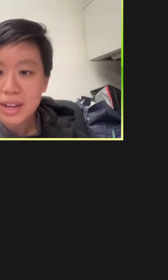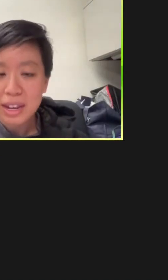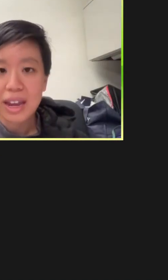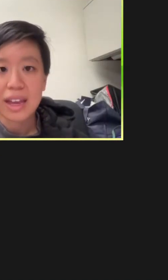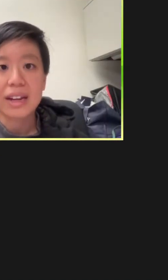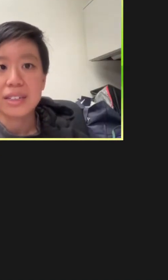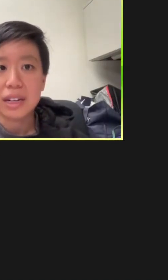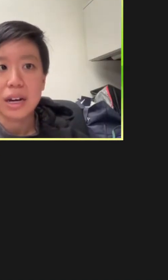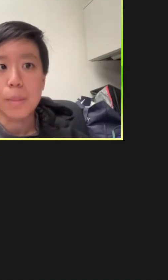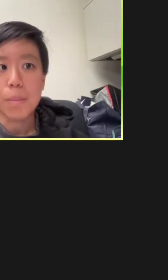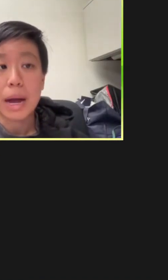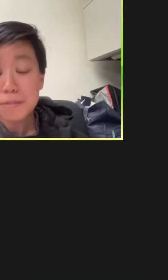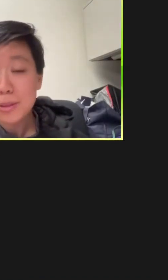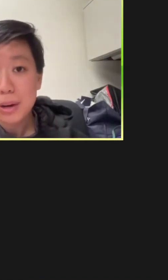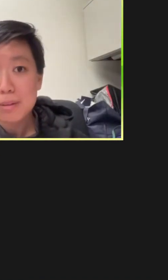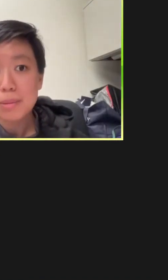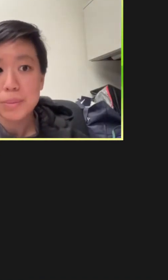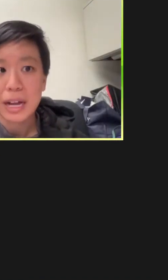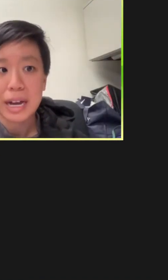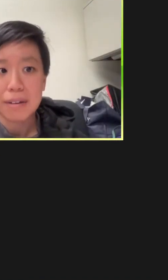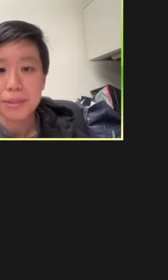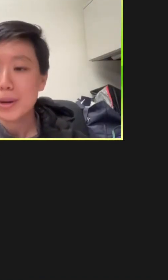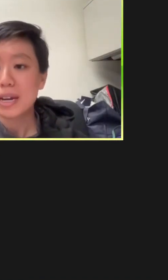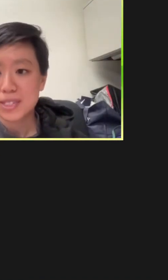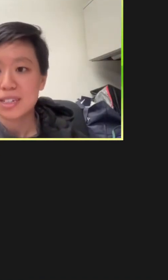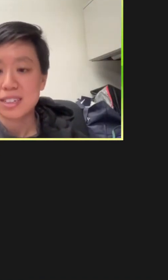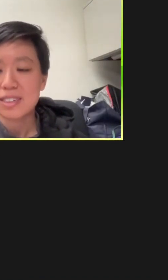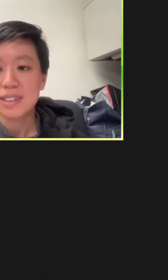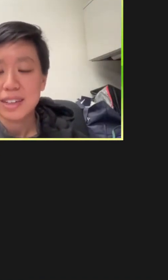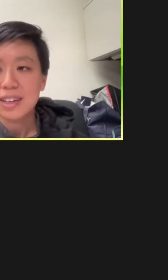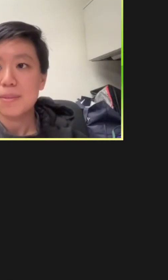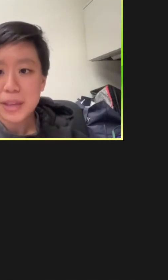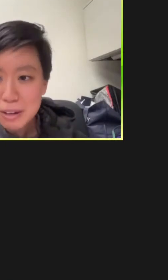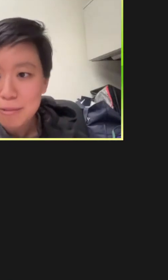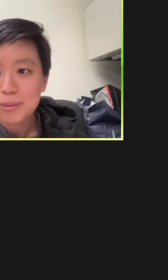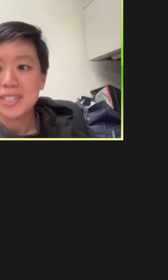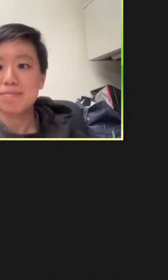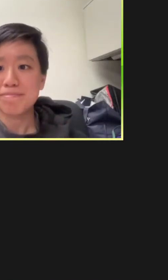after the break, we will have the breakout sessions. Thank you, everyone.